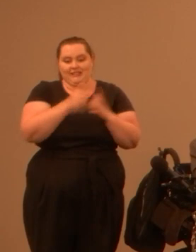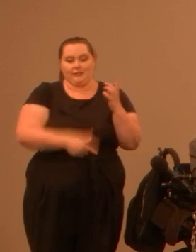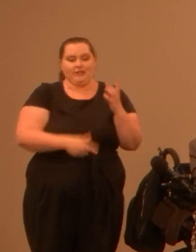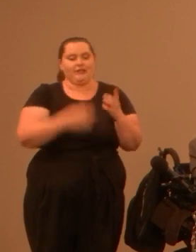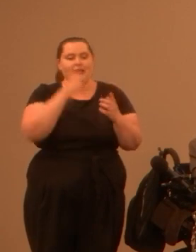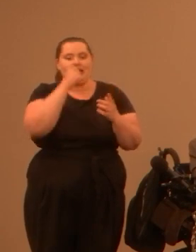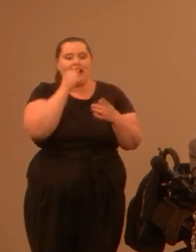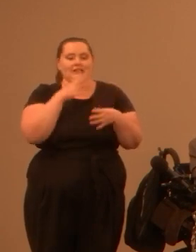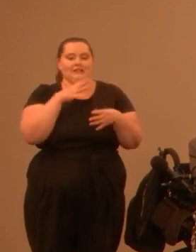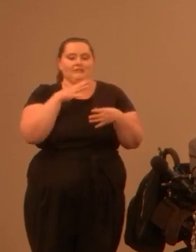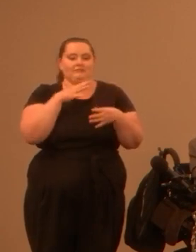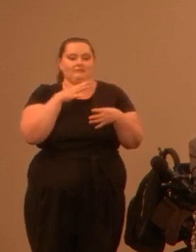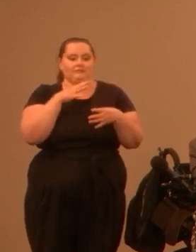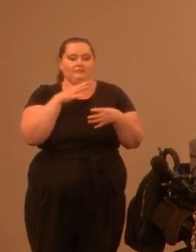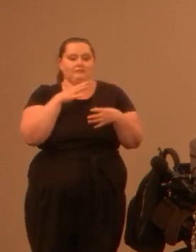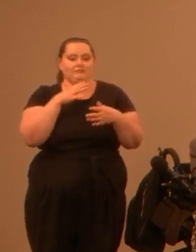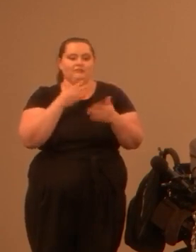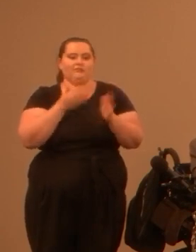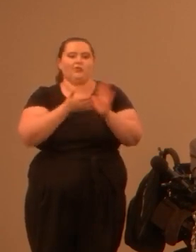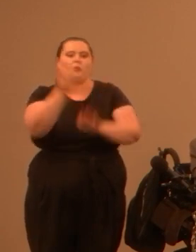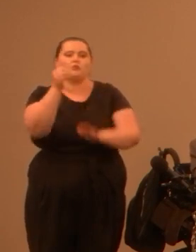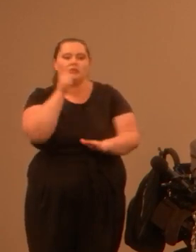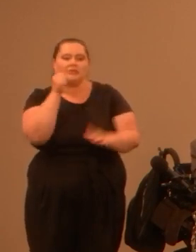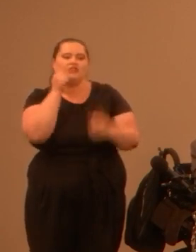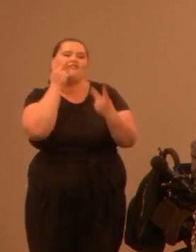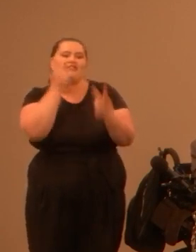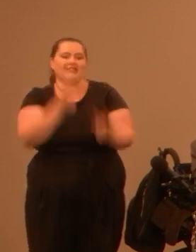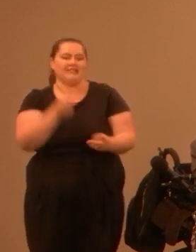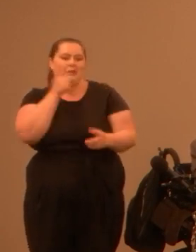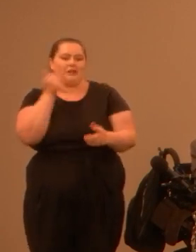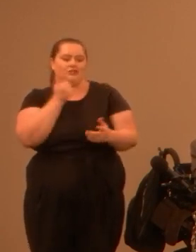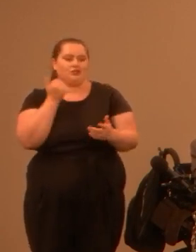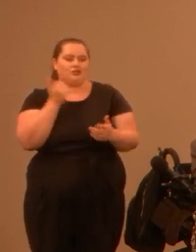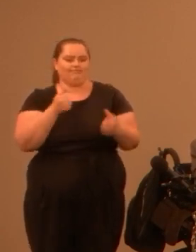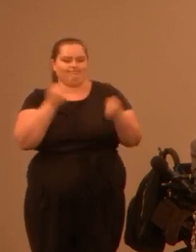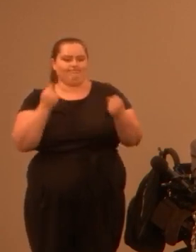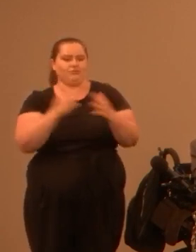lifestyle of visiting the beach. Through advocacy, collaboration,